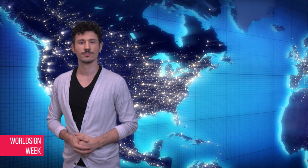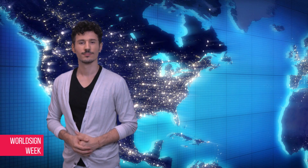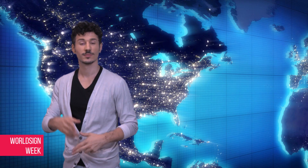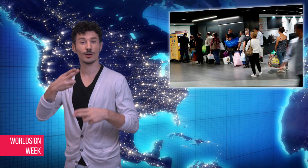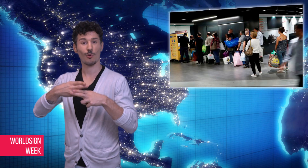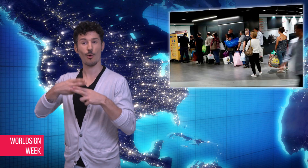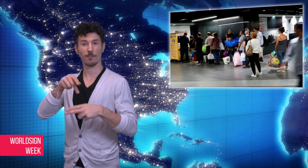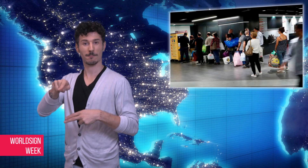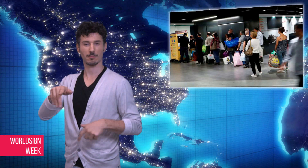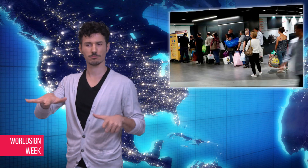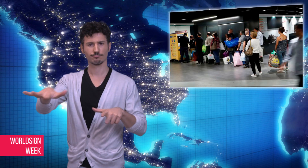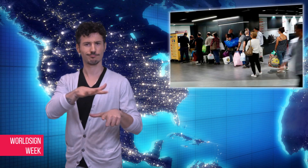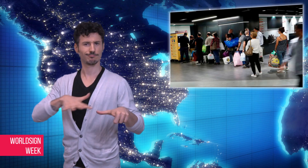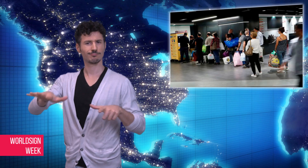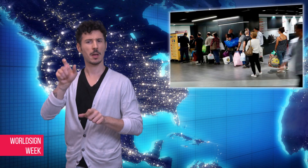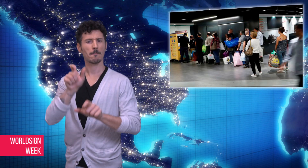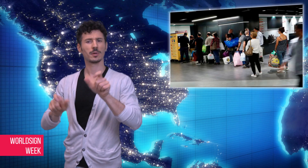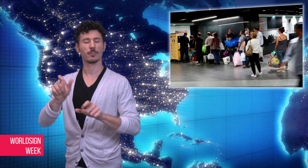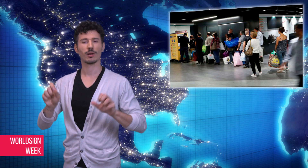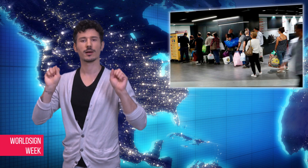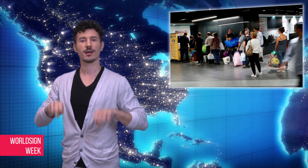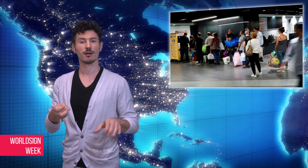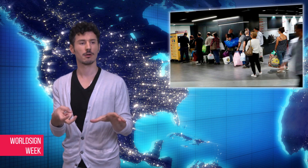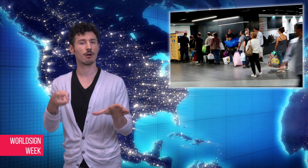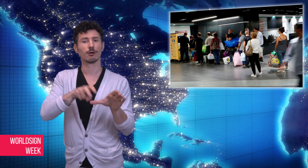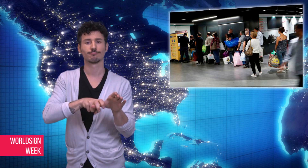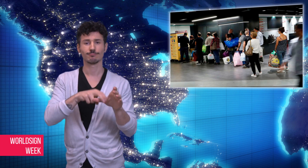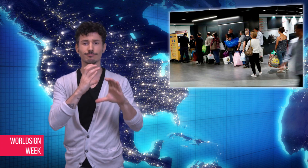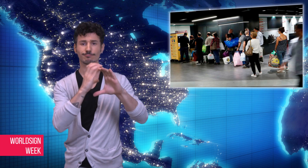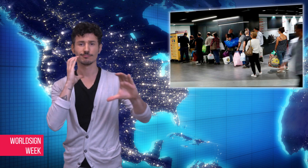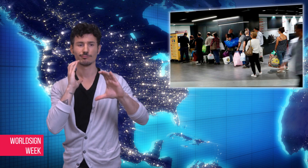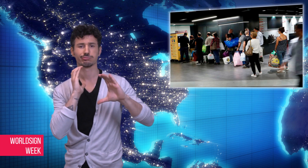In Rome, a public transportation system is